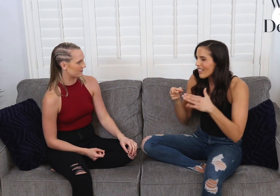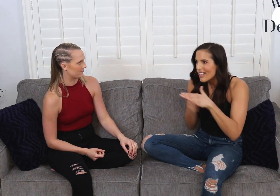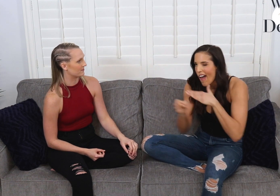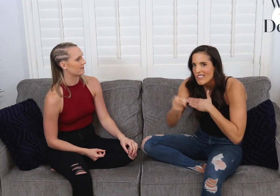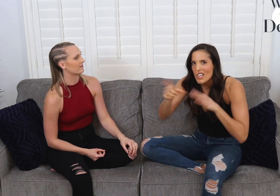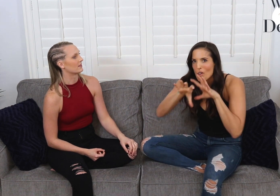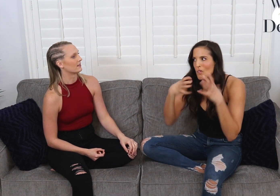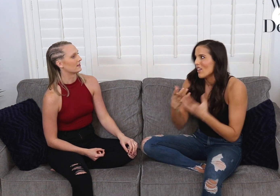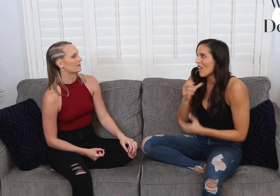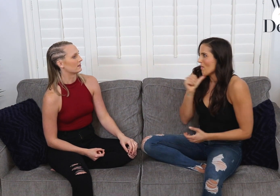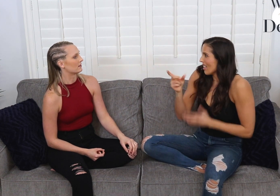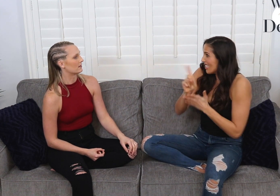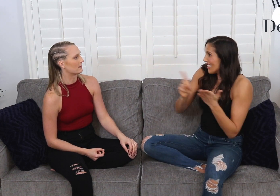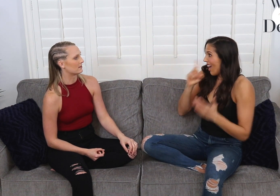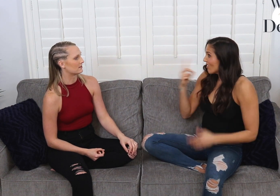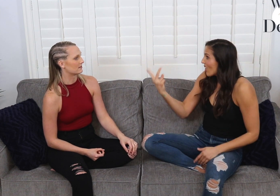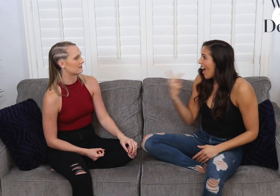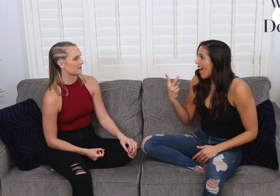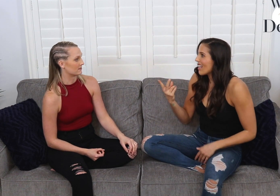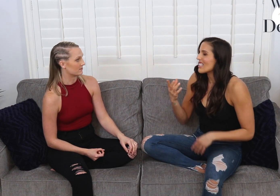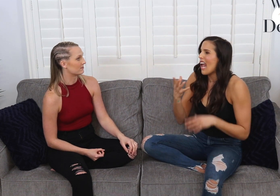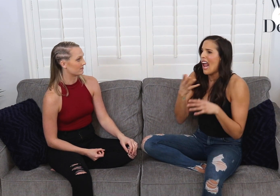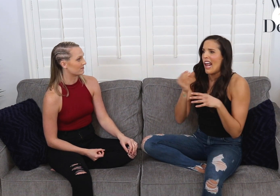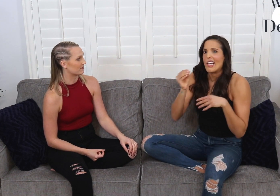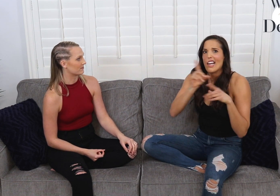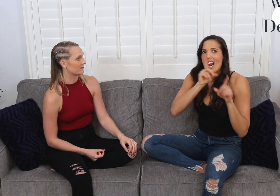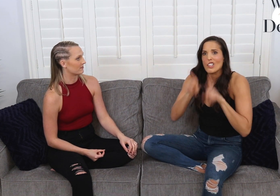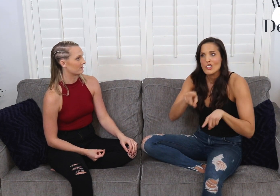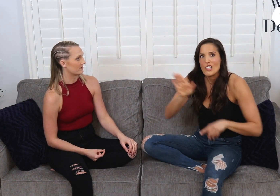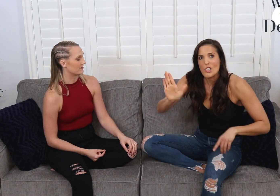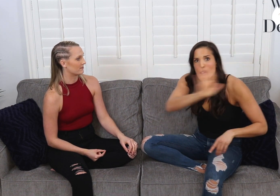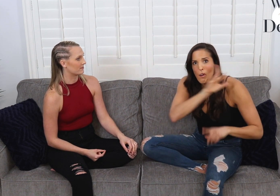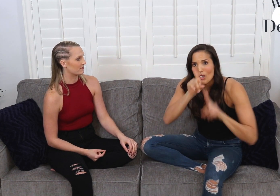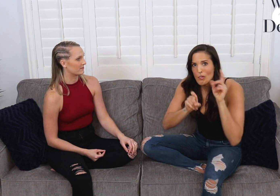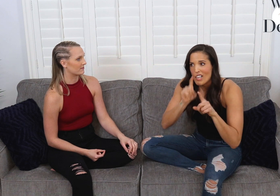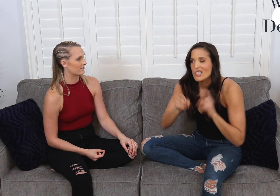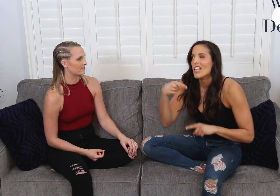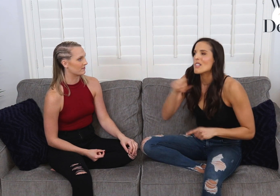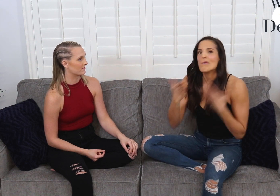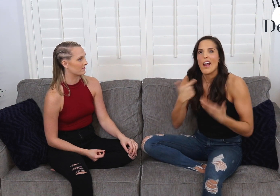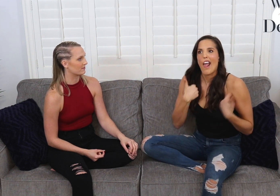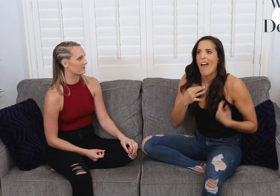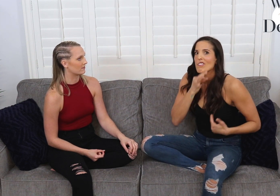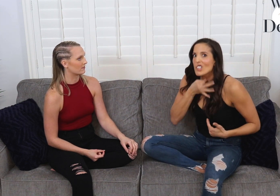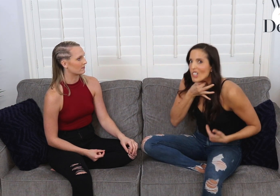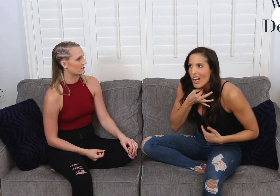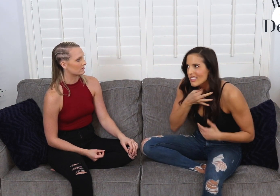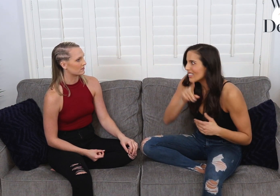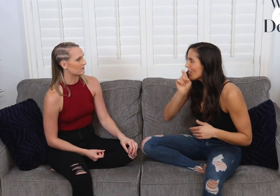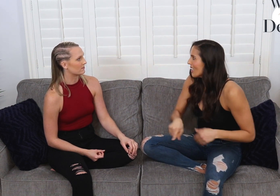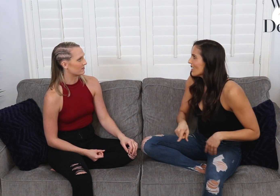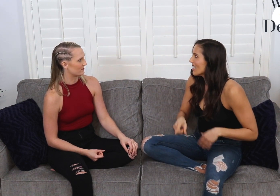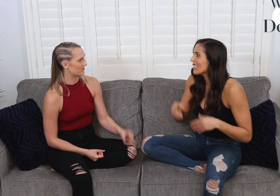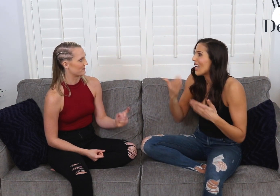and how we navigate a world that wasn't designed for us. And we'll be answering your questions! And you might have some curious questions,